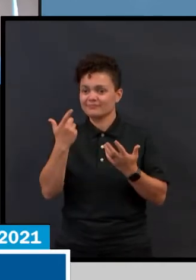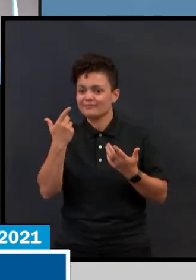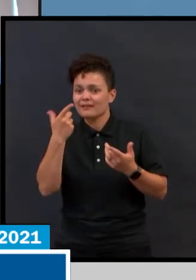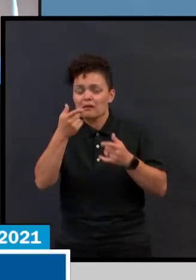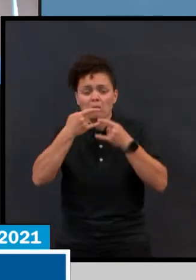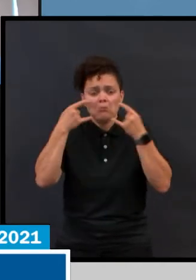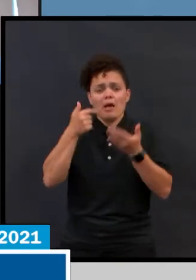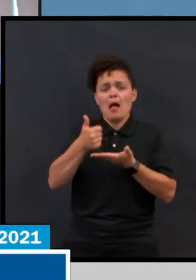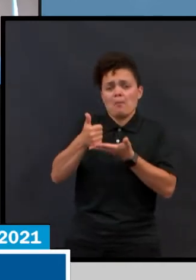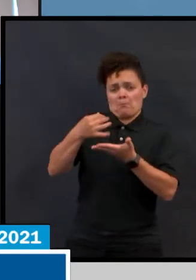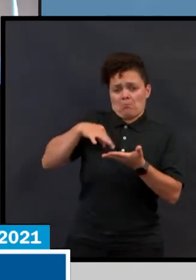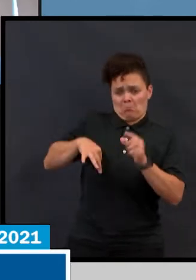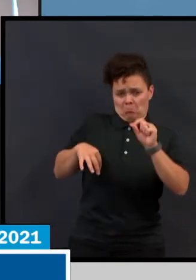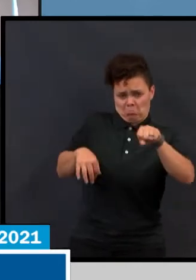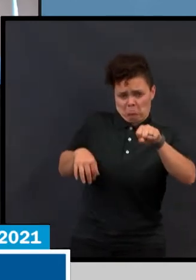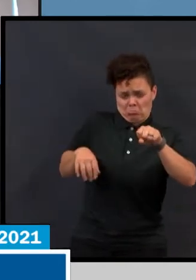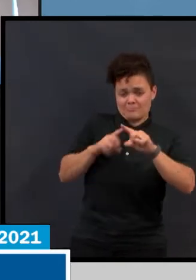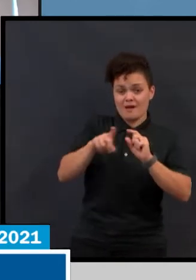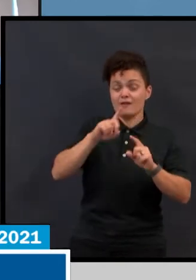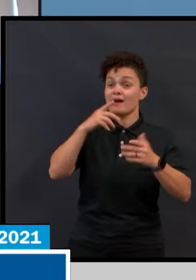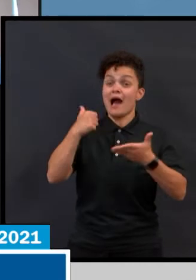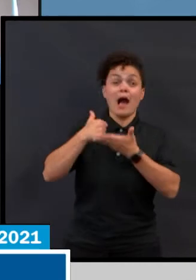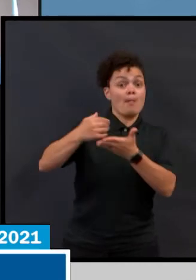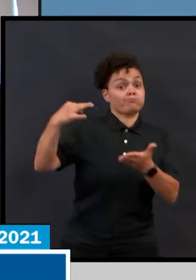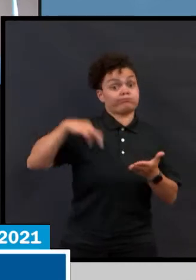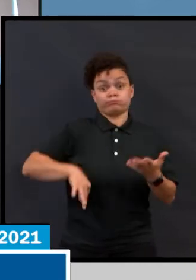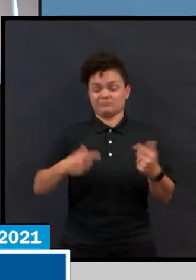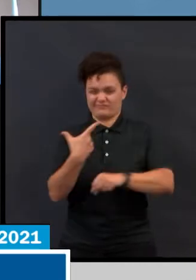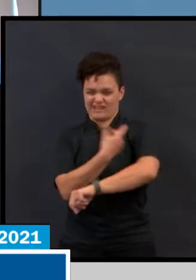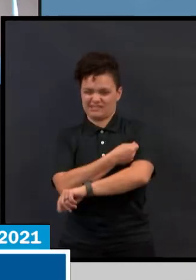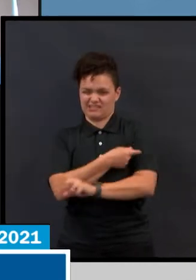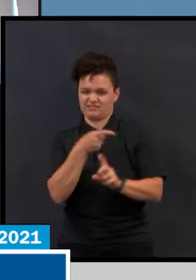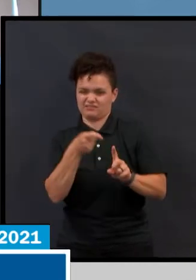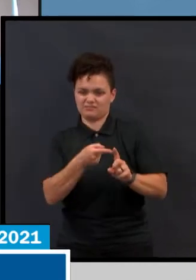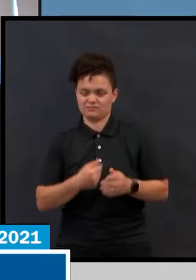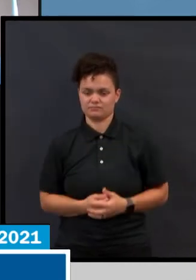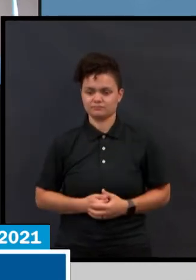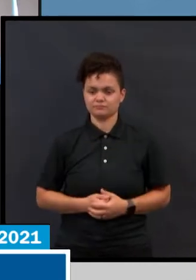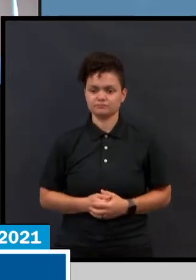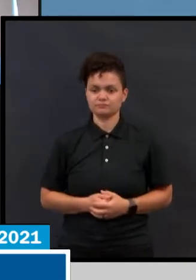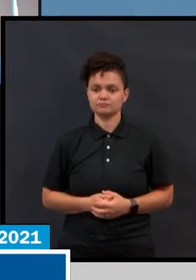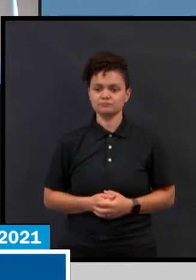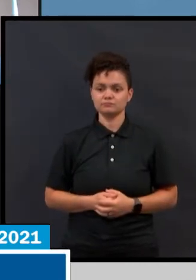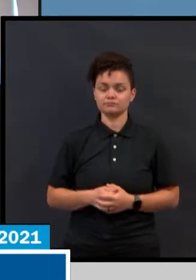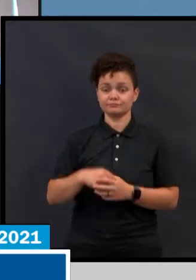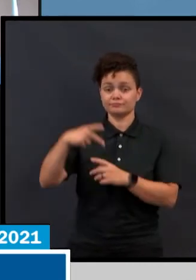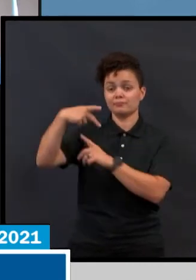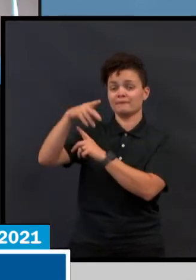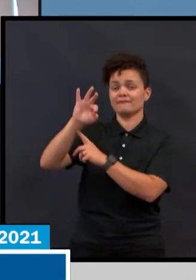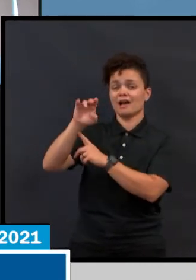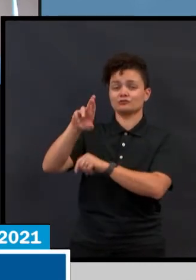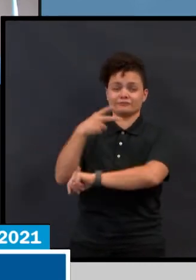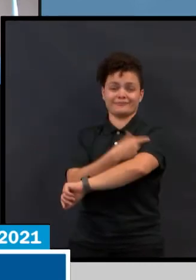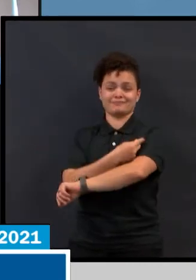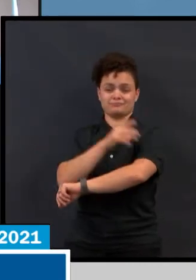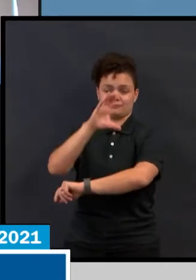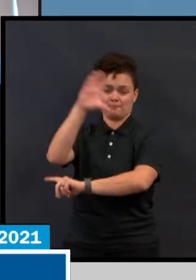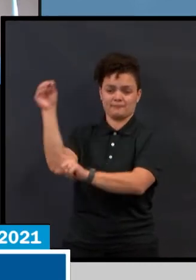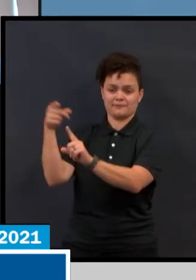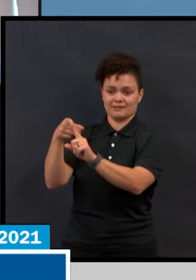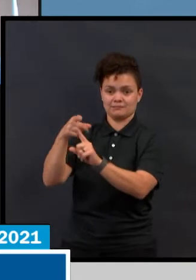approved fully approved uh was fully approved by the fda um so uh please get out and get vaccinated